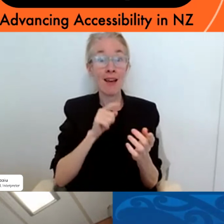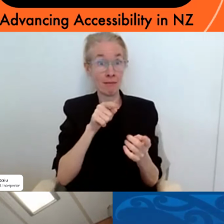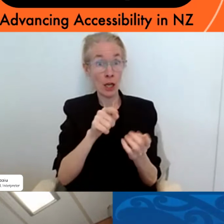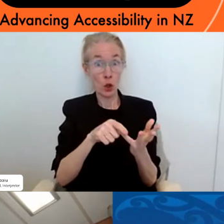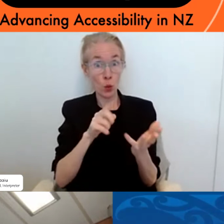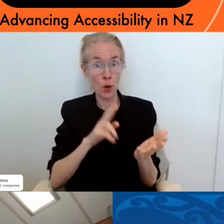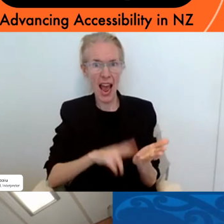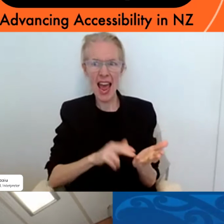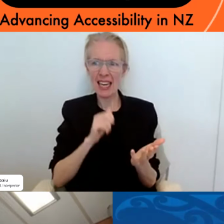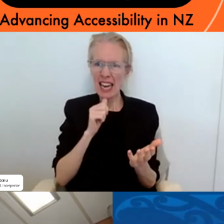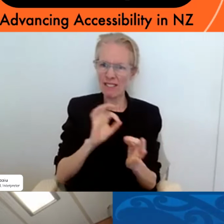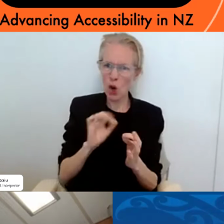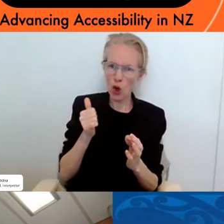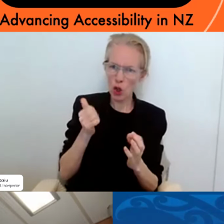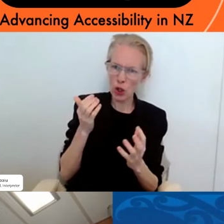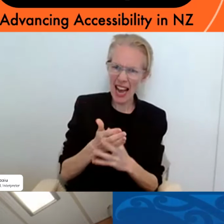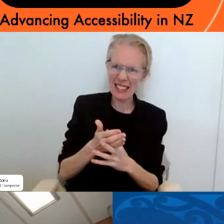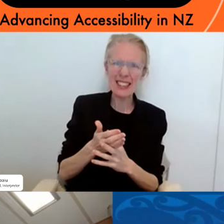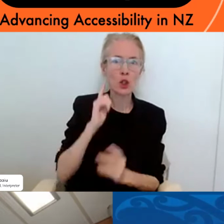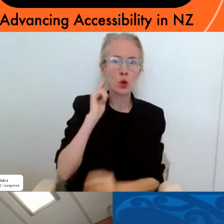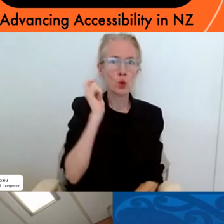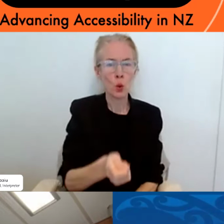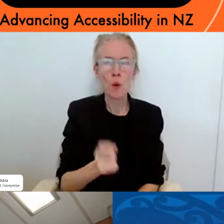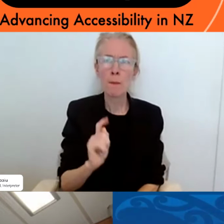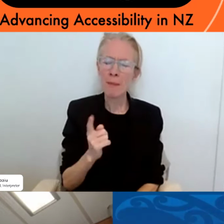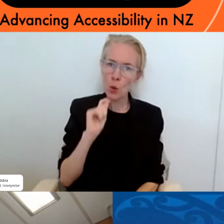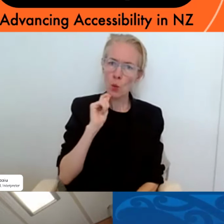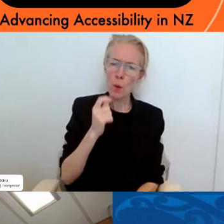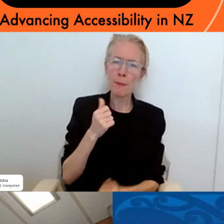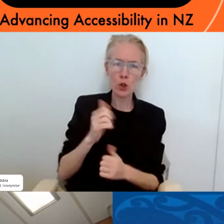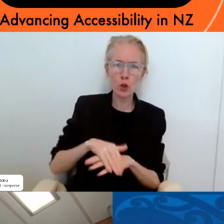where you do have some enforcement and some actual serious fines for